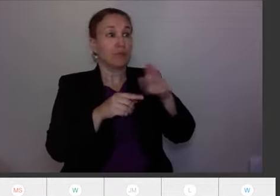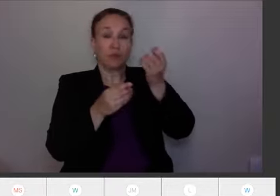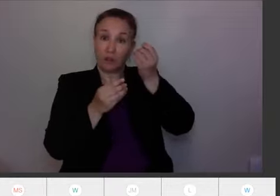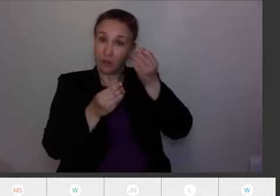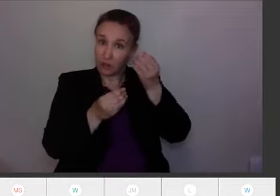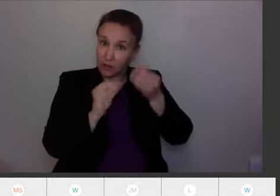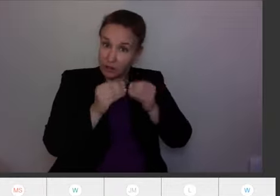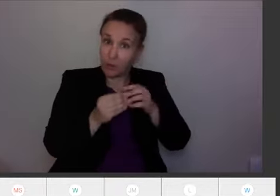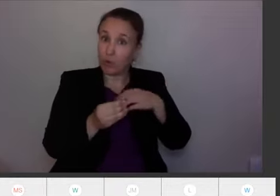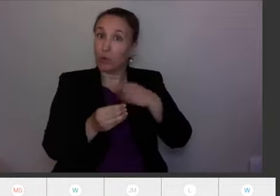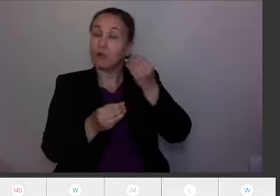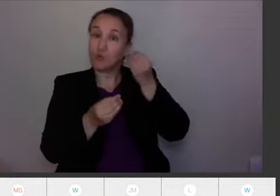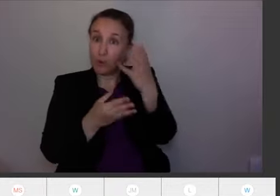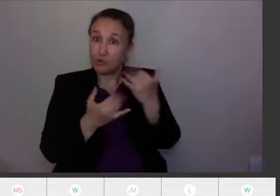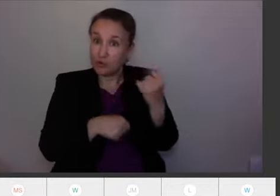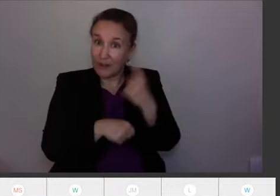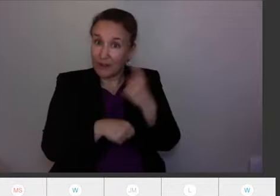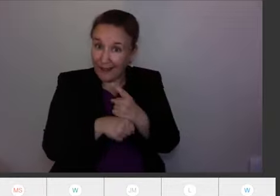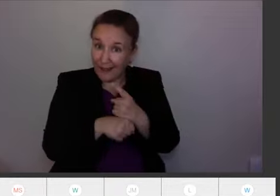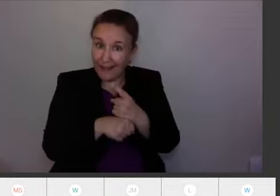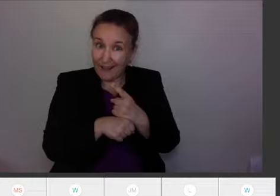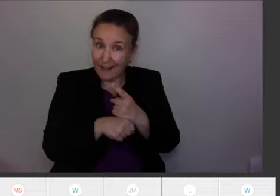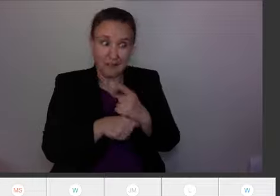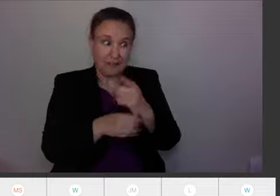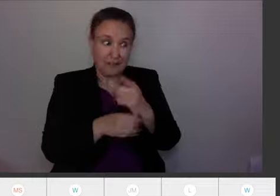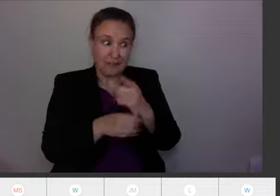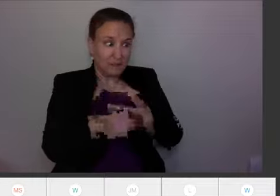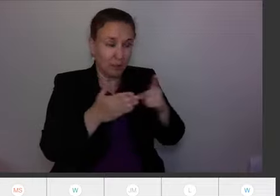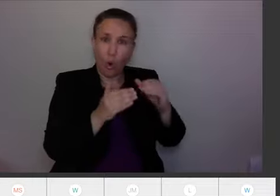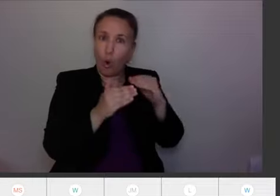that were either over a week or over two weeks old so